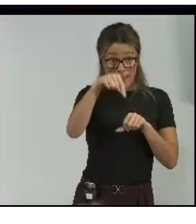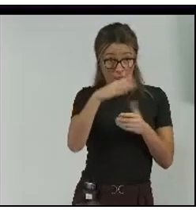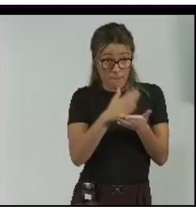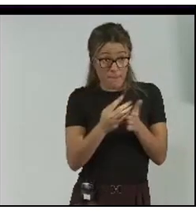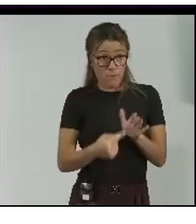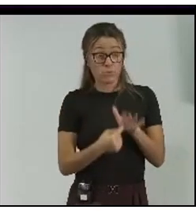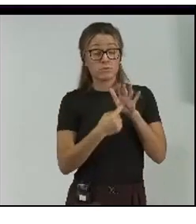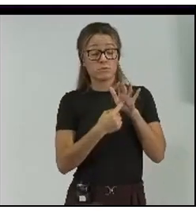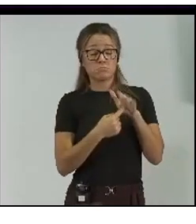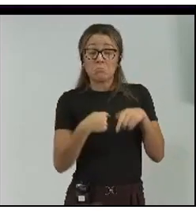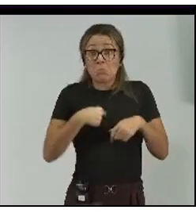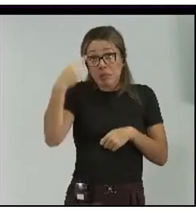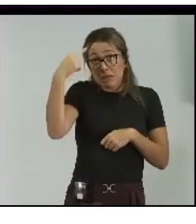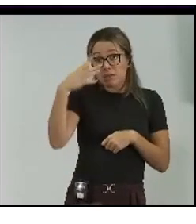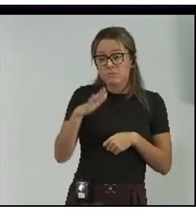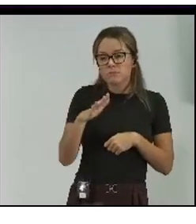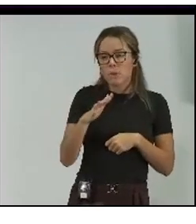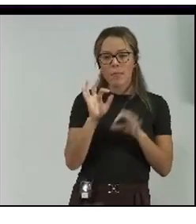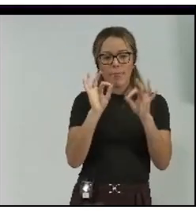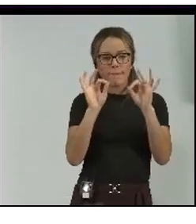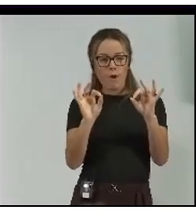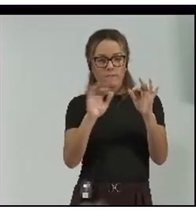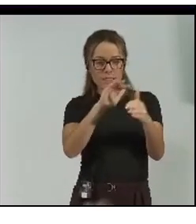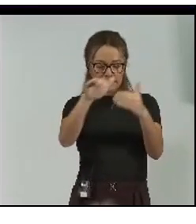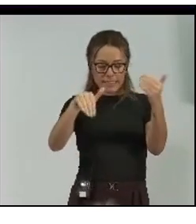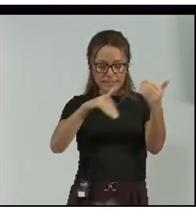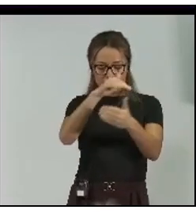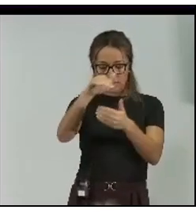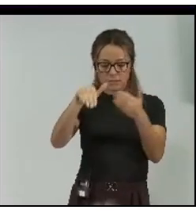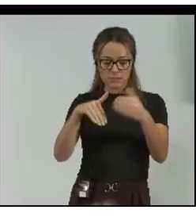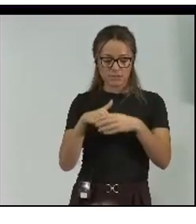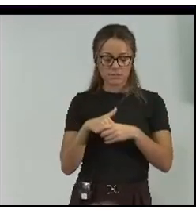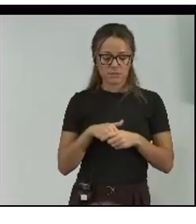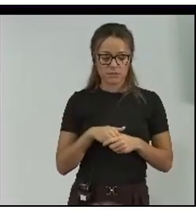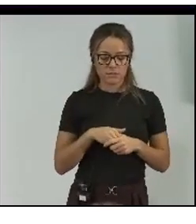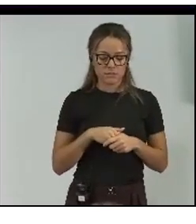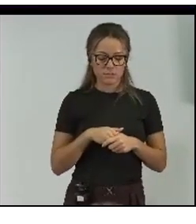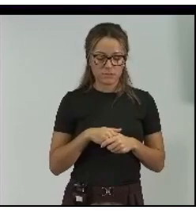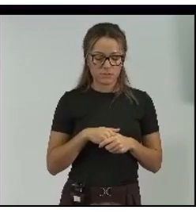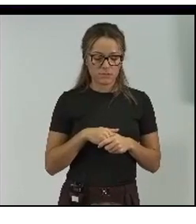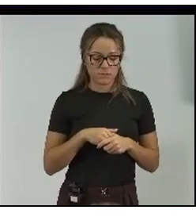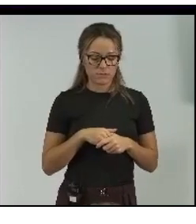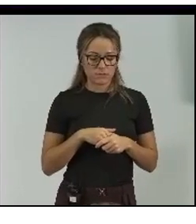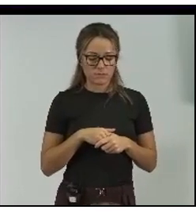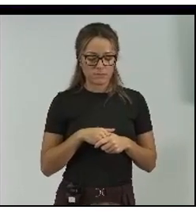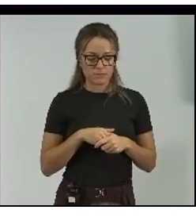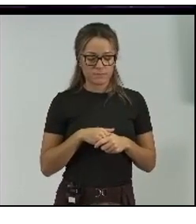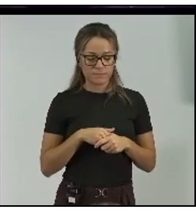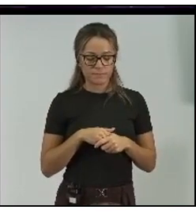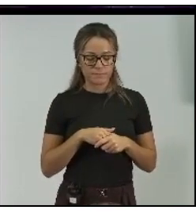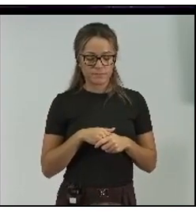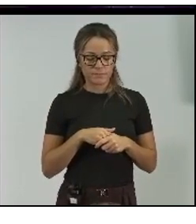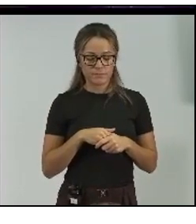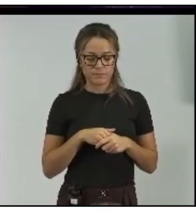But that's the perfect mix. MARK: Yeah. And how often is it somebody in brand? I guess that wouldn't be the obvious place you'd look at it or would you find